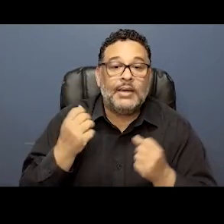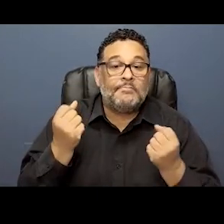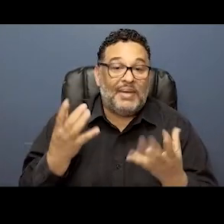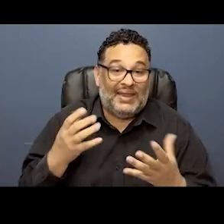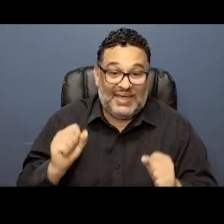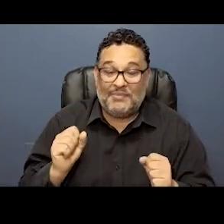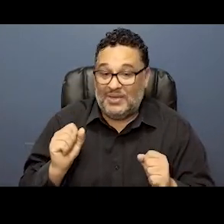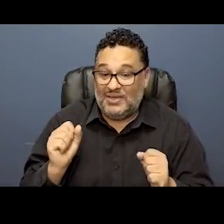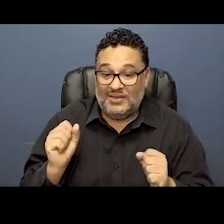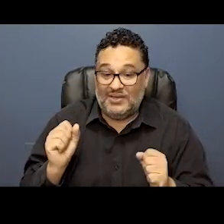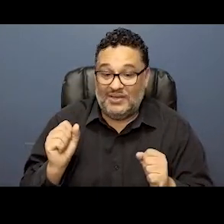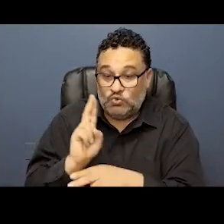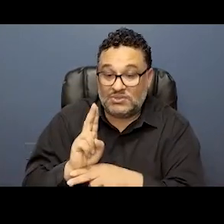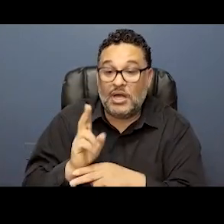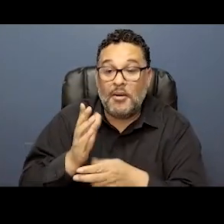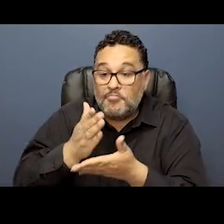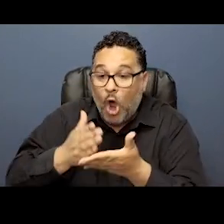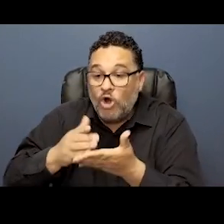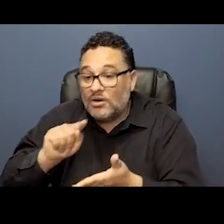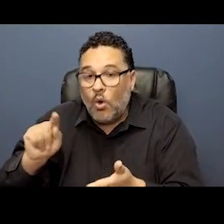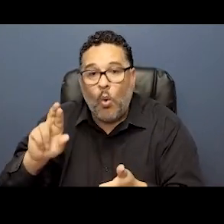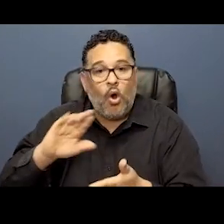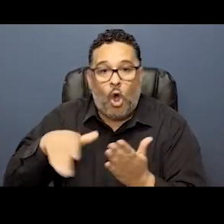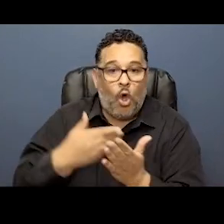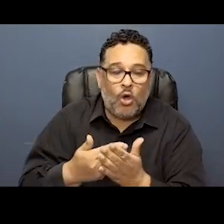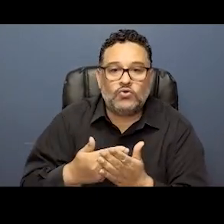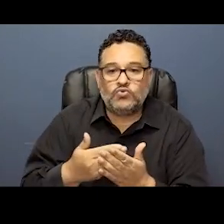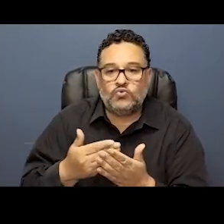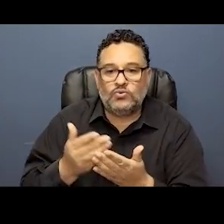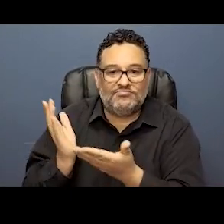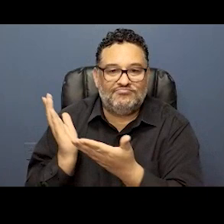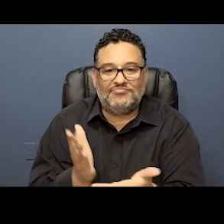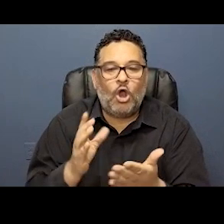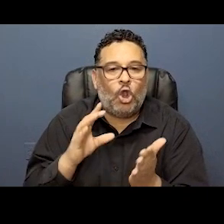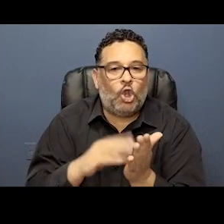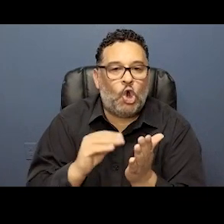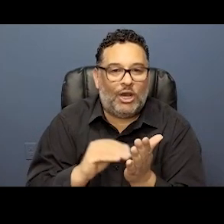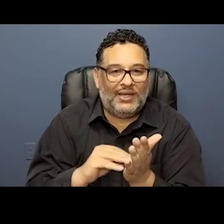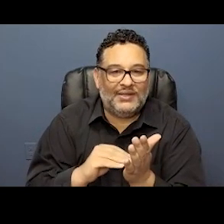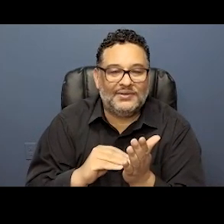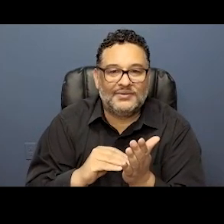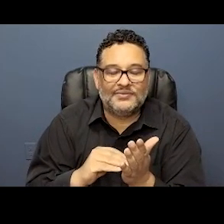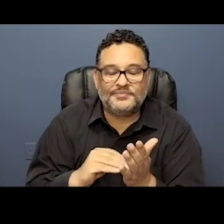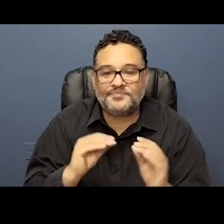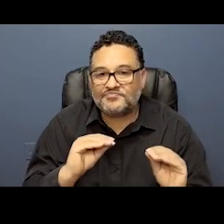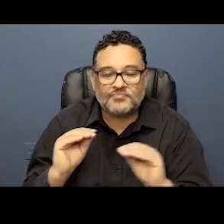many of which can be combined in part or whole to facilitate learning delivery.